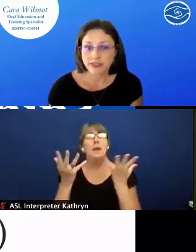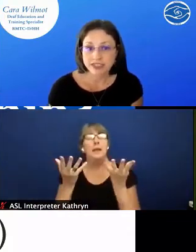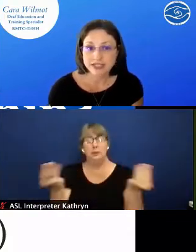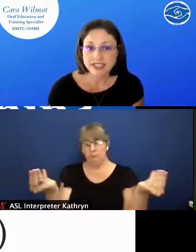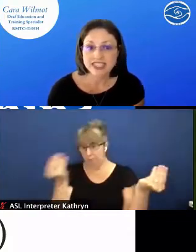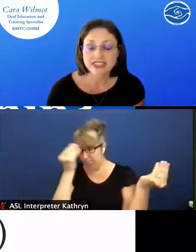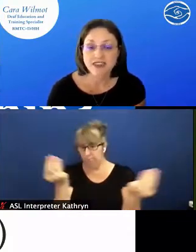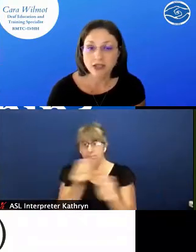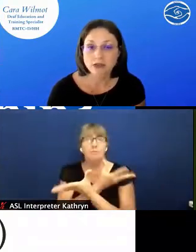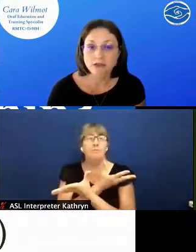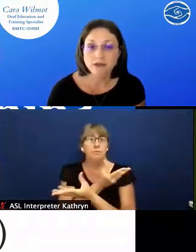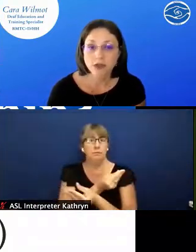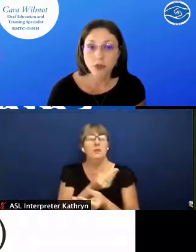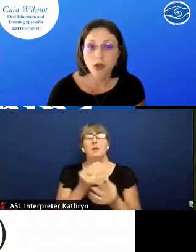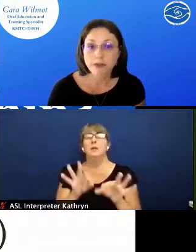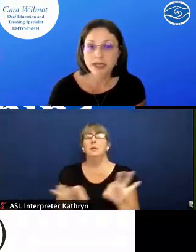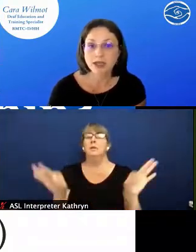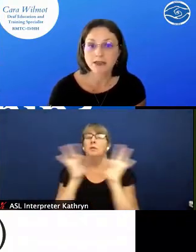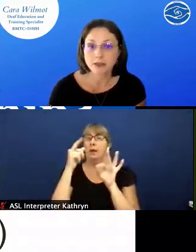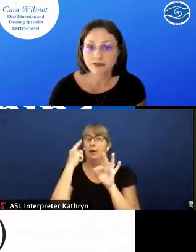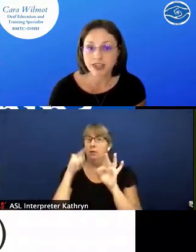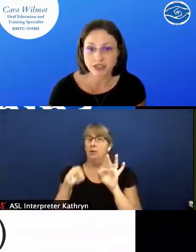entities is vital for the well being of the profession.